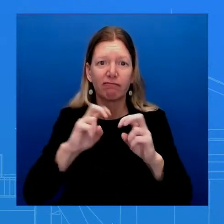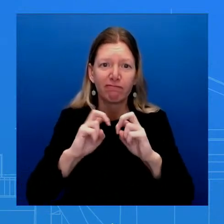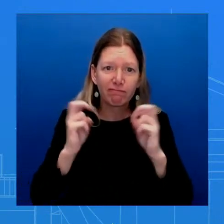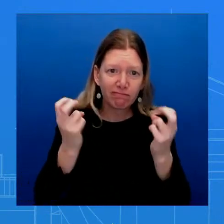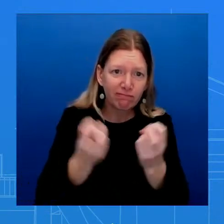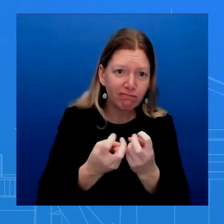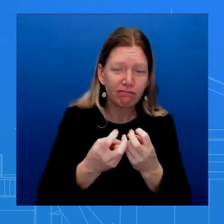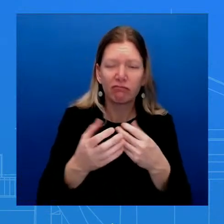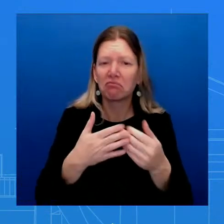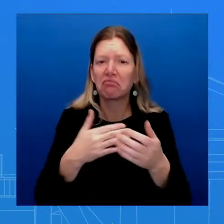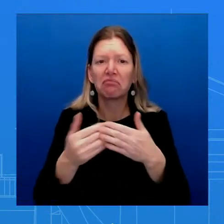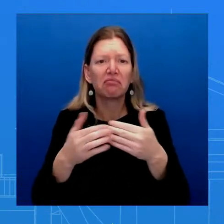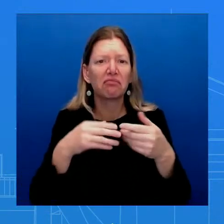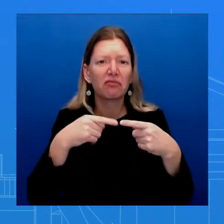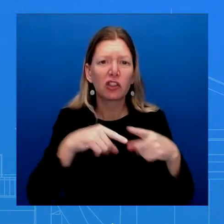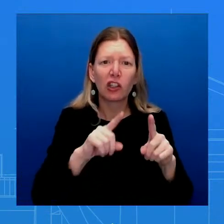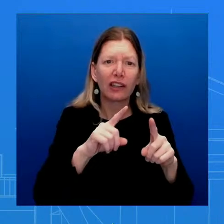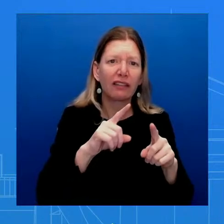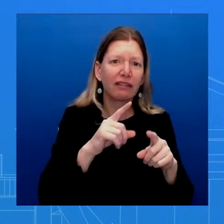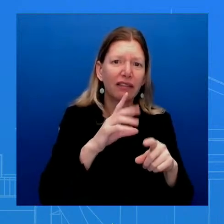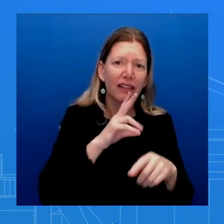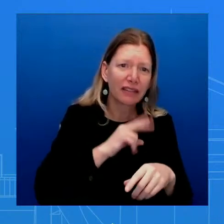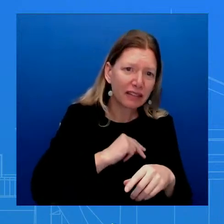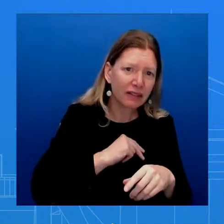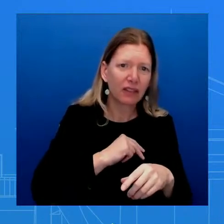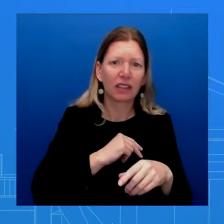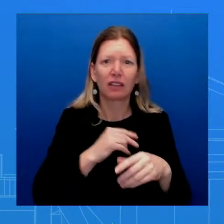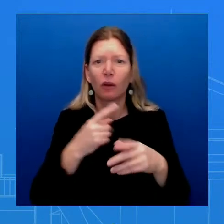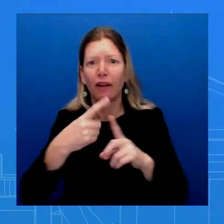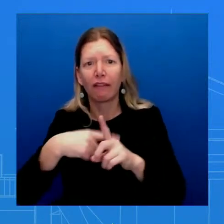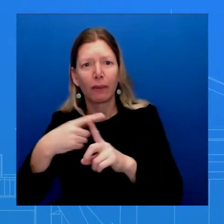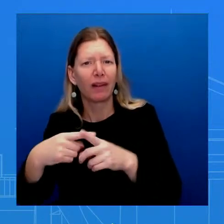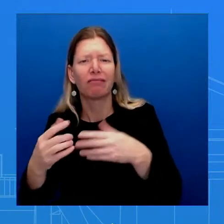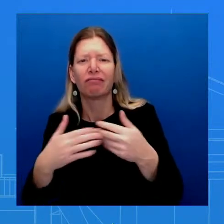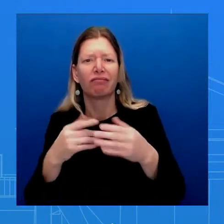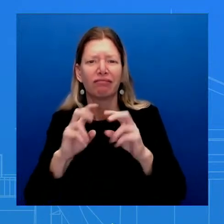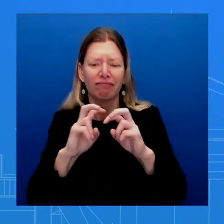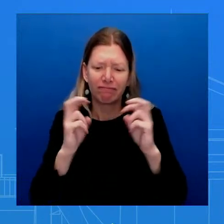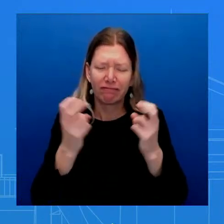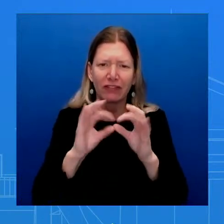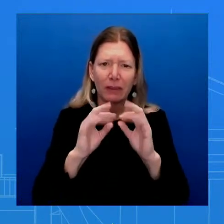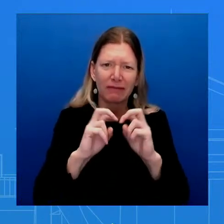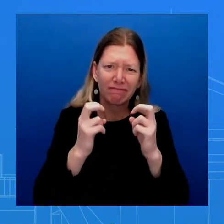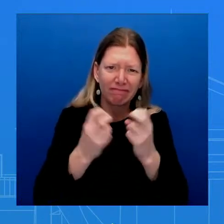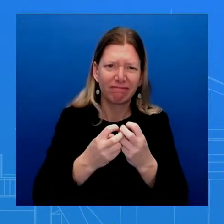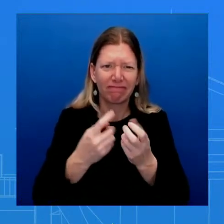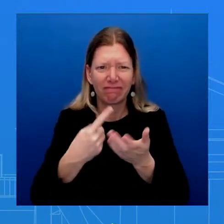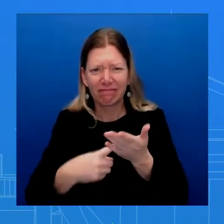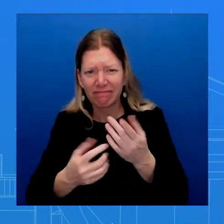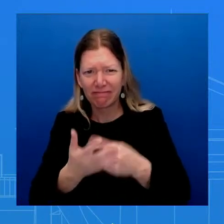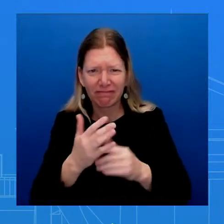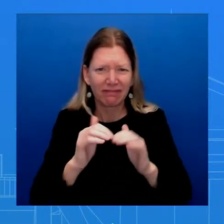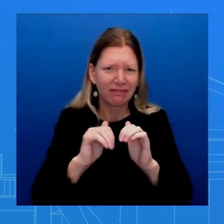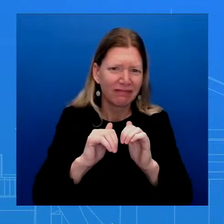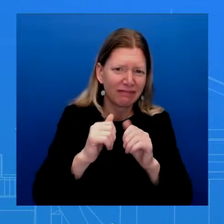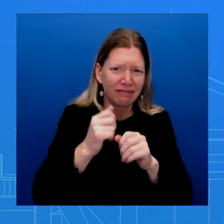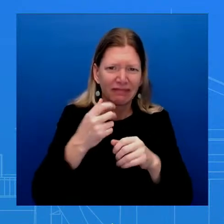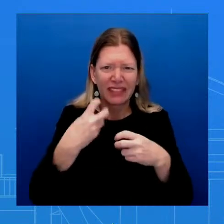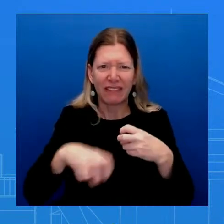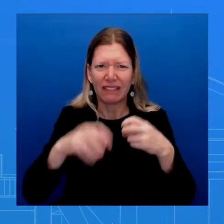as they're trying to make hard decisions about how they move forward with taking care of their family, we take that very seriously. It's not a joke to us.